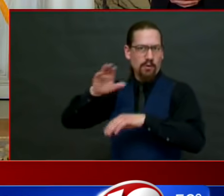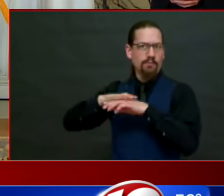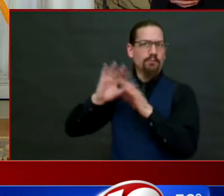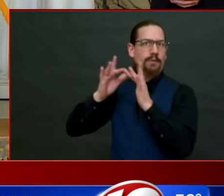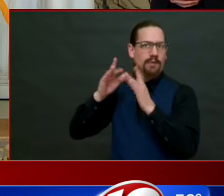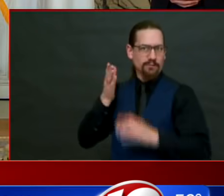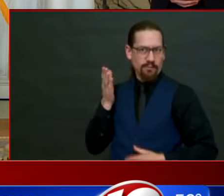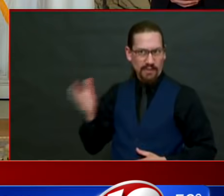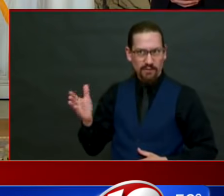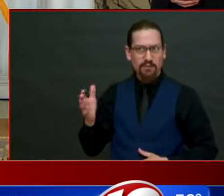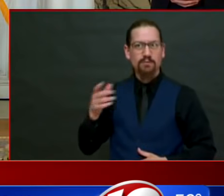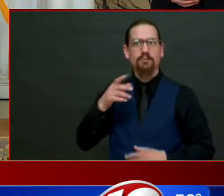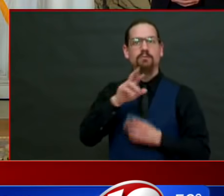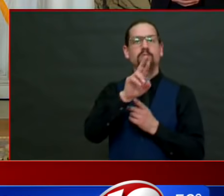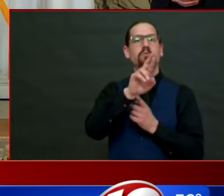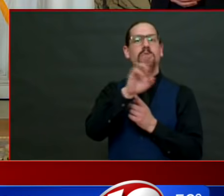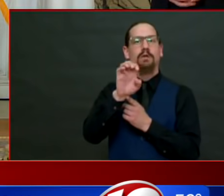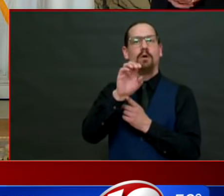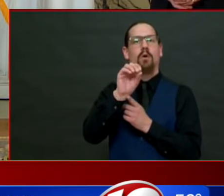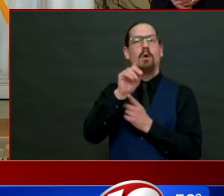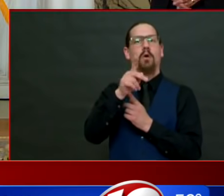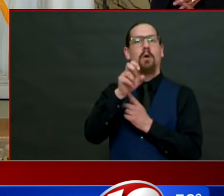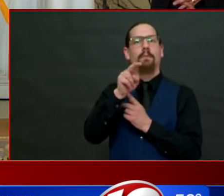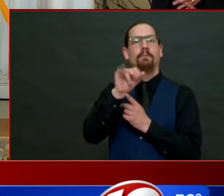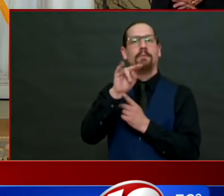EXCUSE ME, TOMORROW. RETAIL GUIDANCE WILL BE